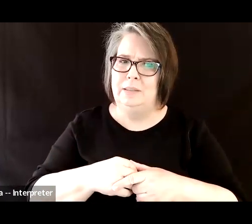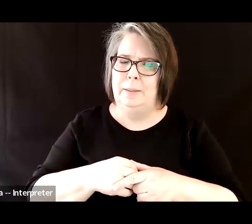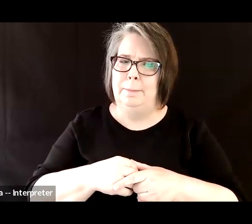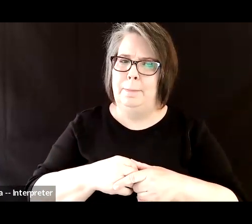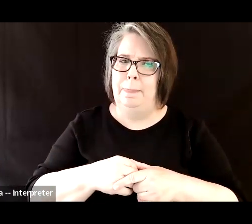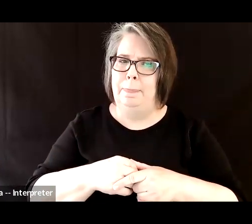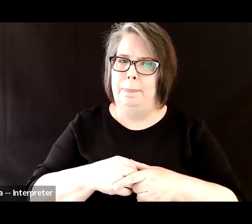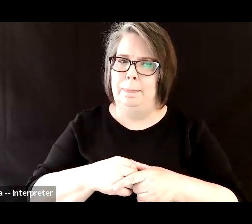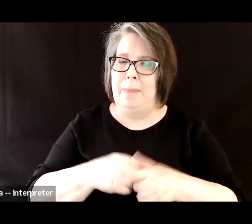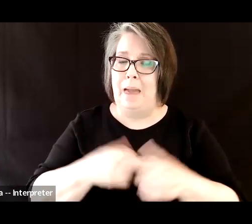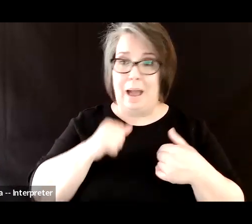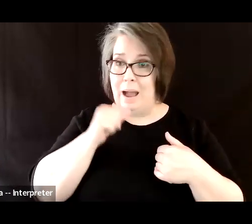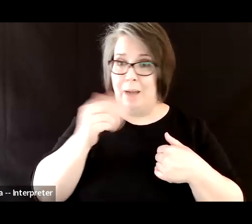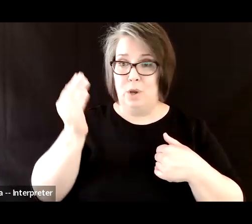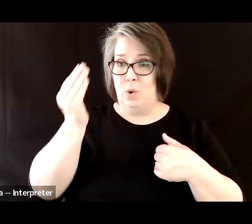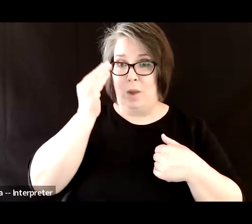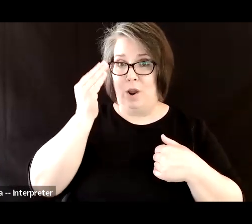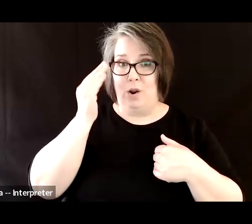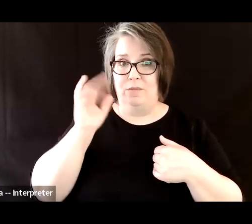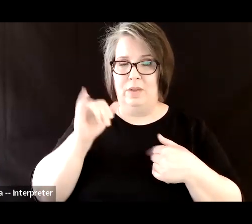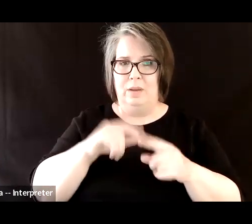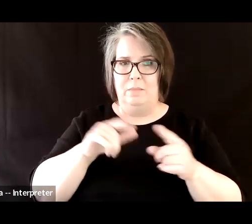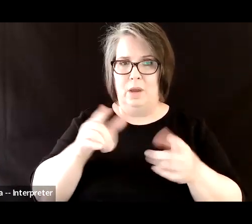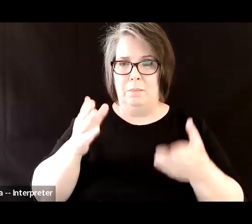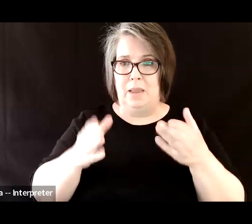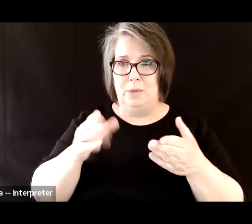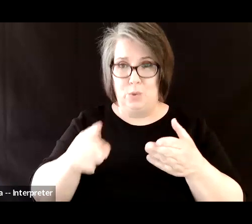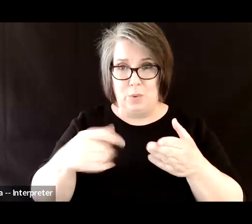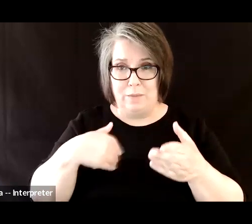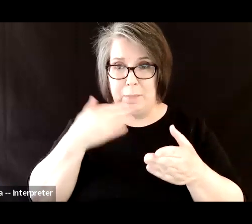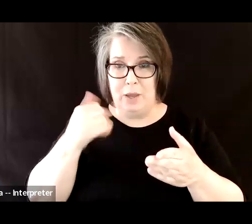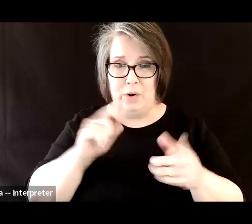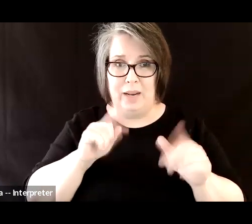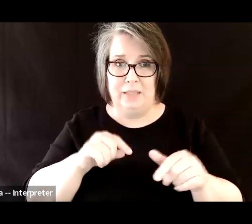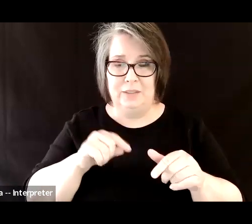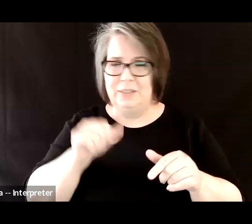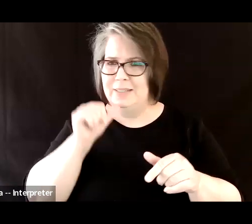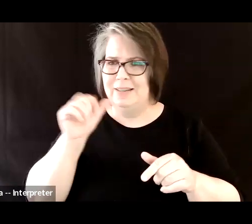I am not aware of that. Melanie, you may have a better answer. That doesn't seem like something